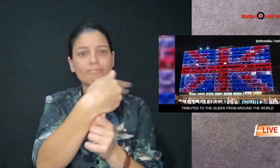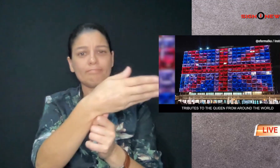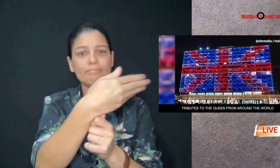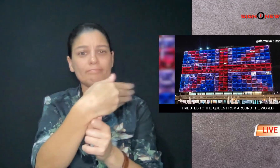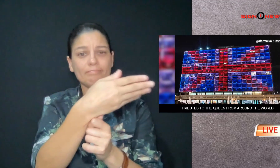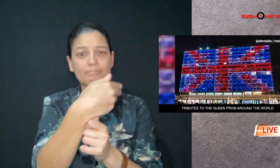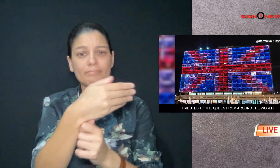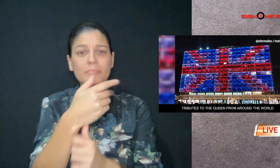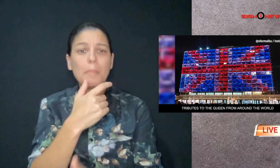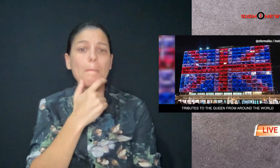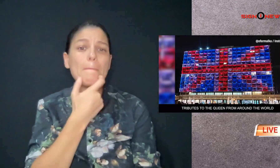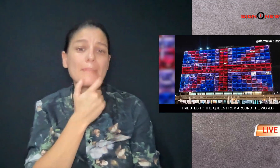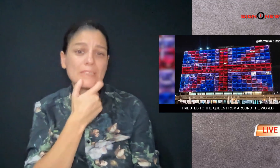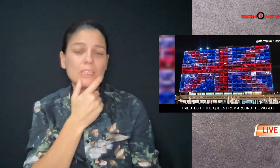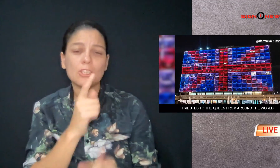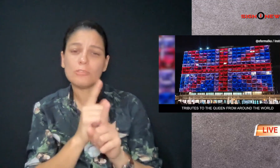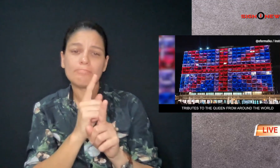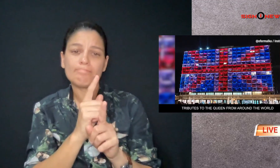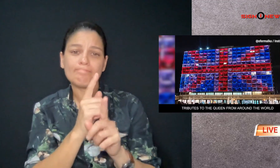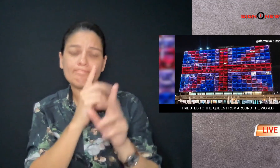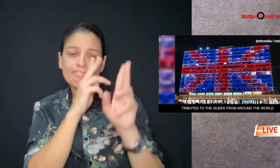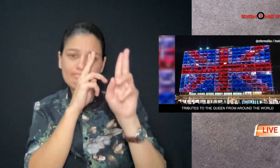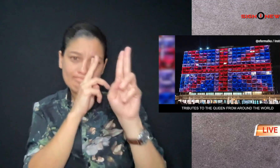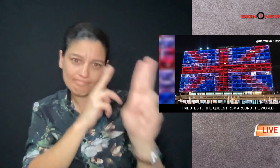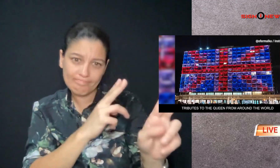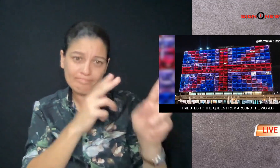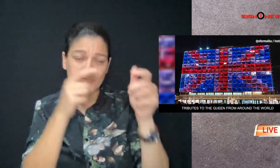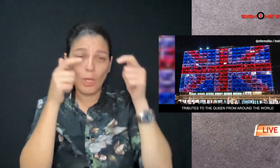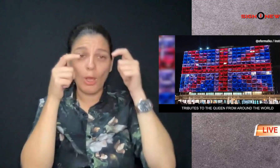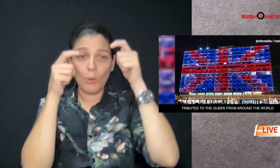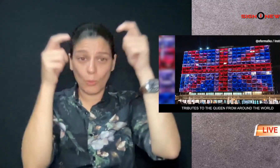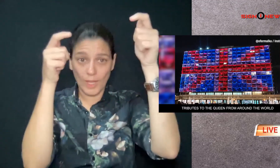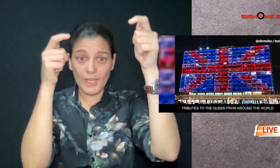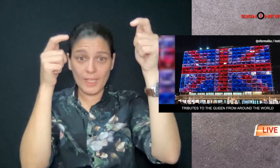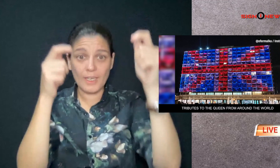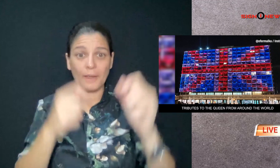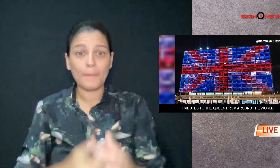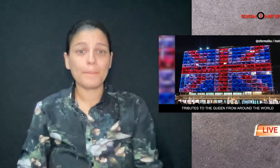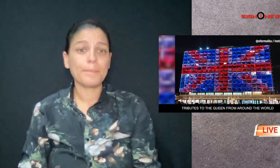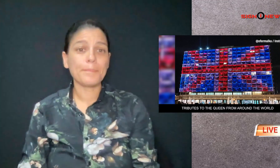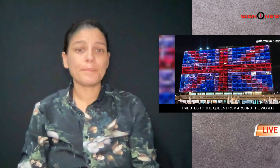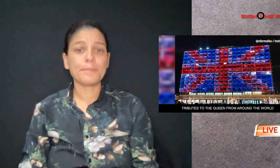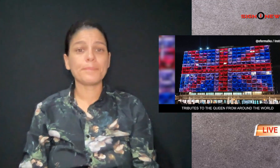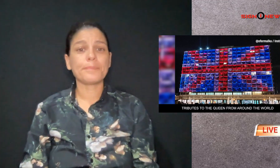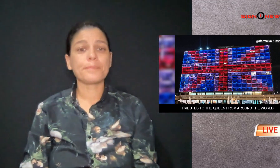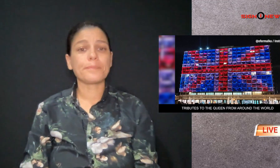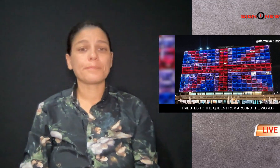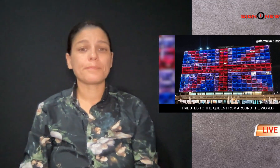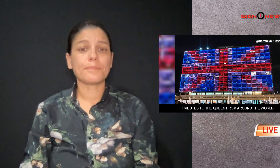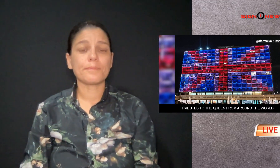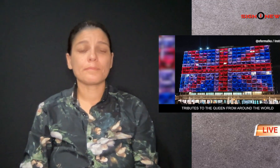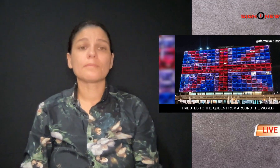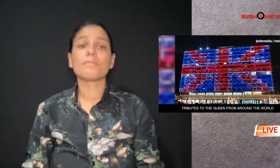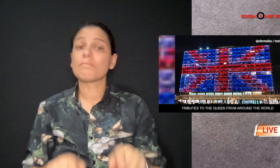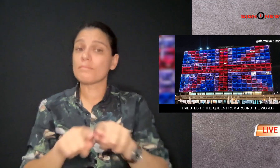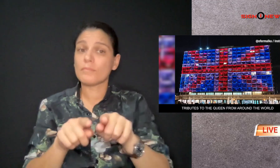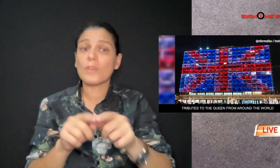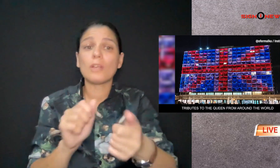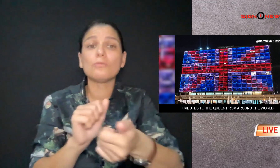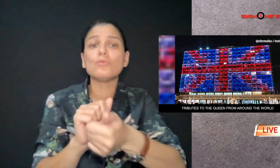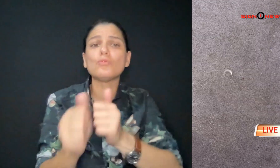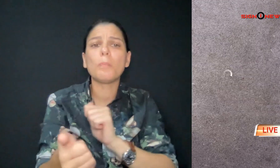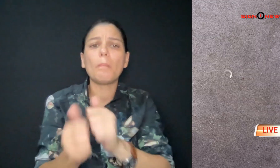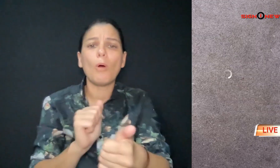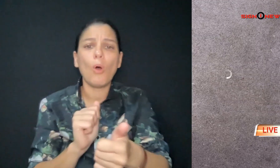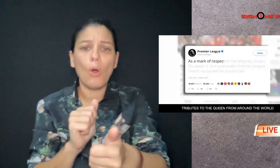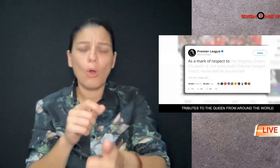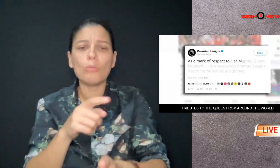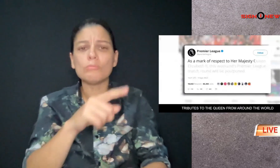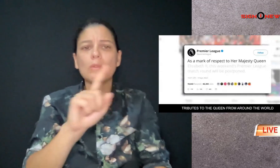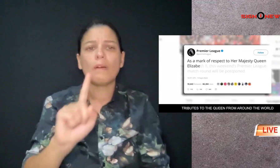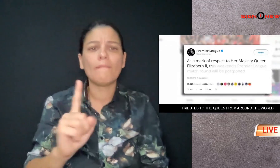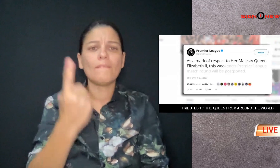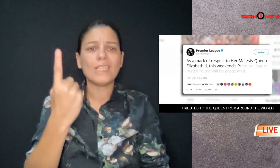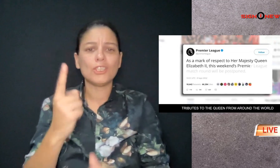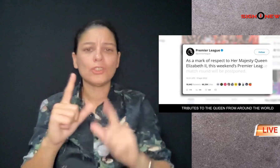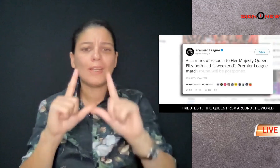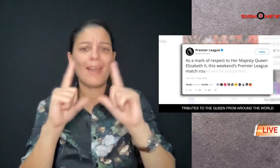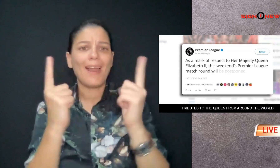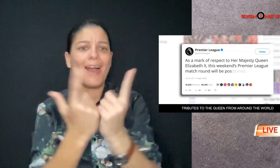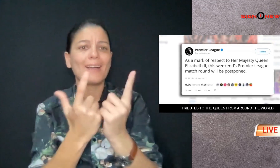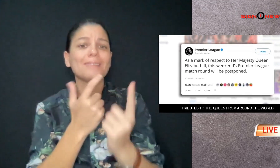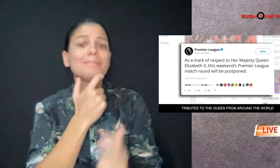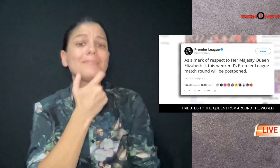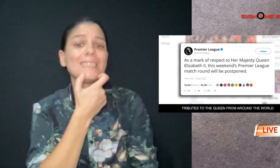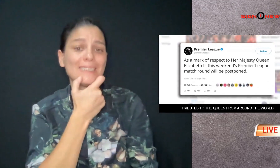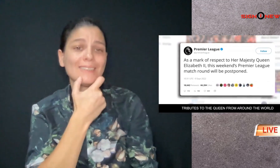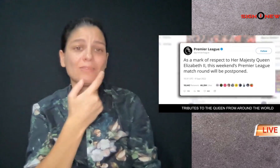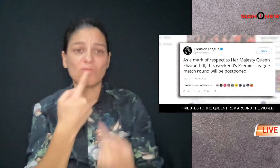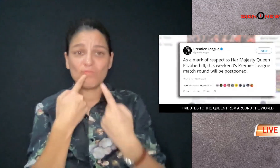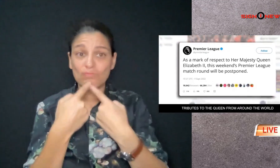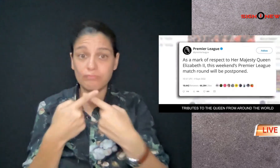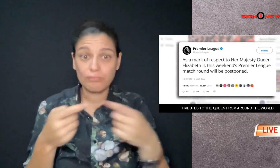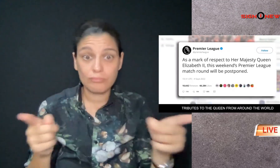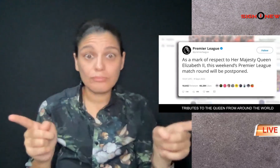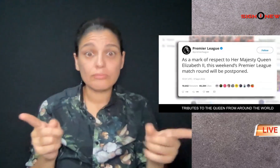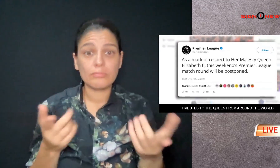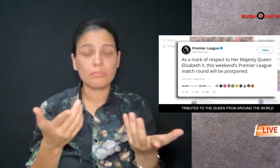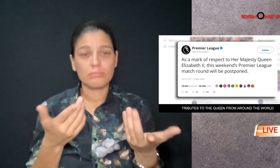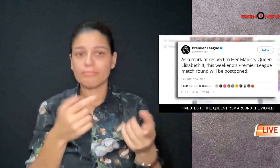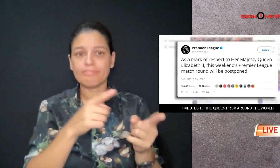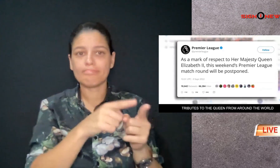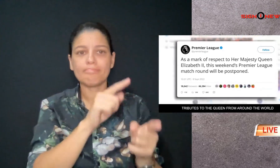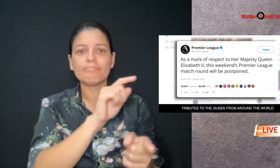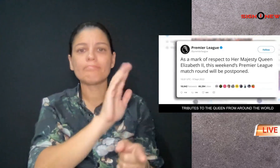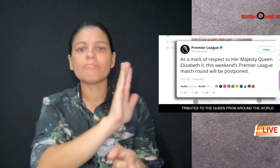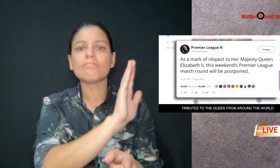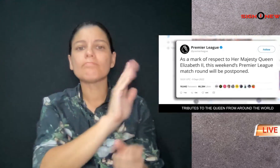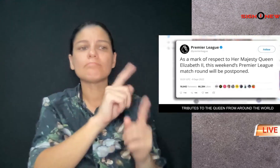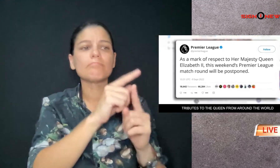like the British flag in honor of the Queen and in sports the English Premier league announced